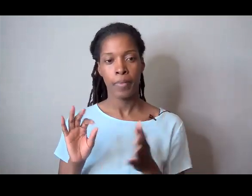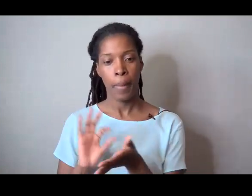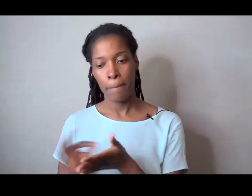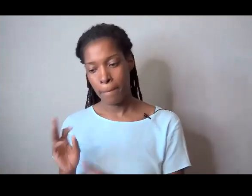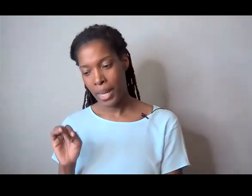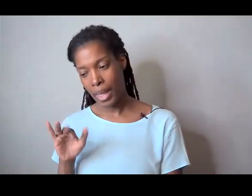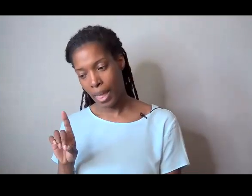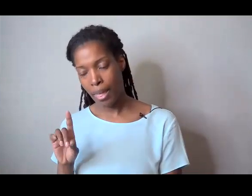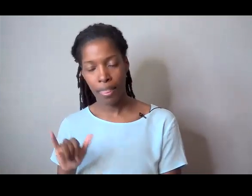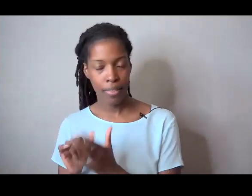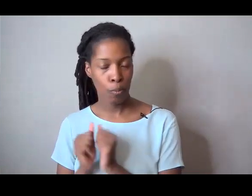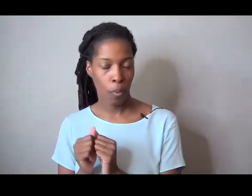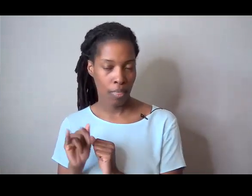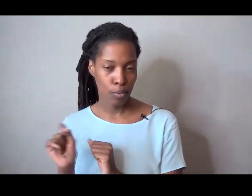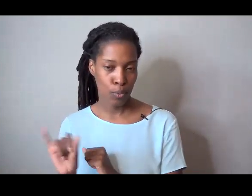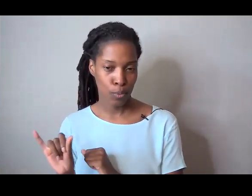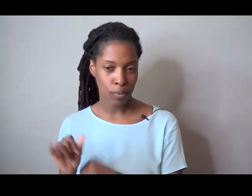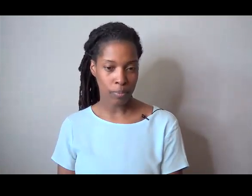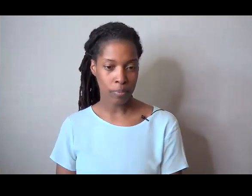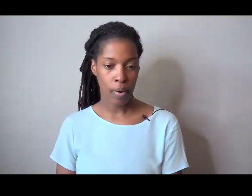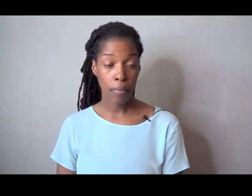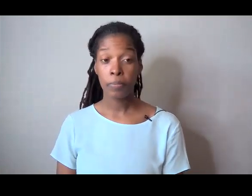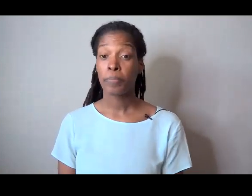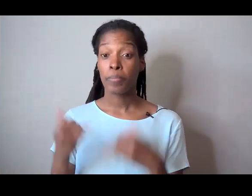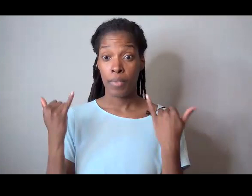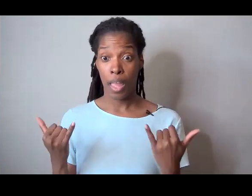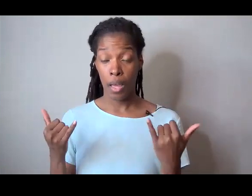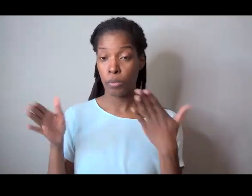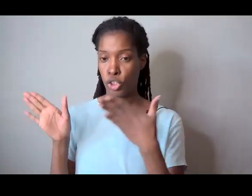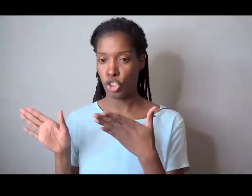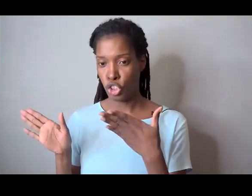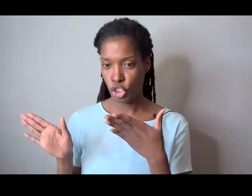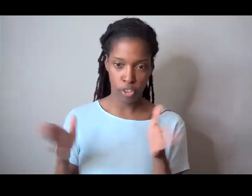And so now what I want to do is shift us to the focus of our webinar